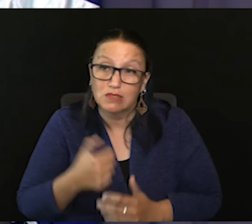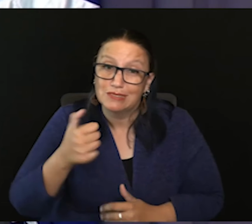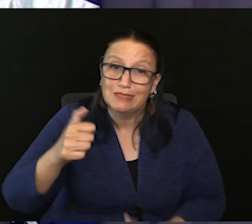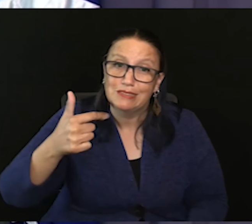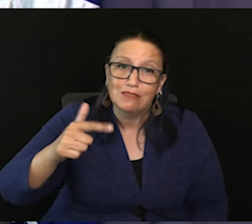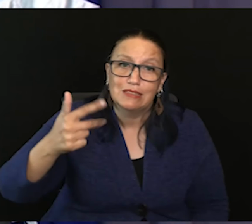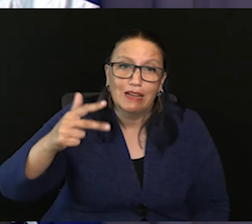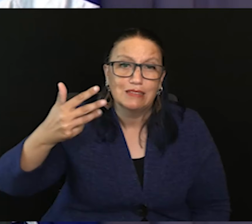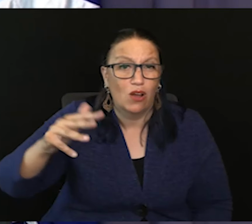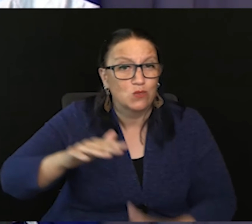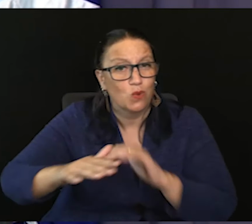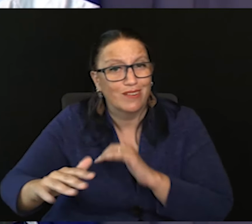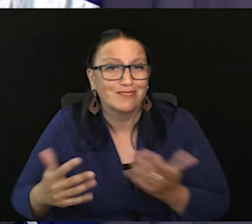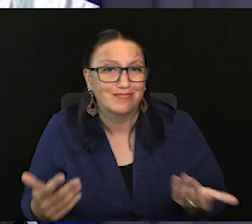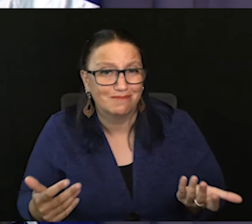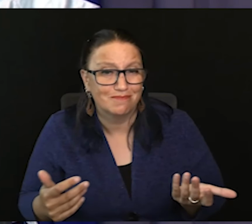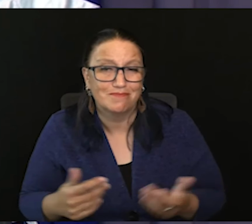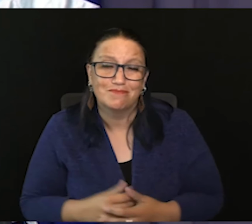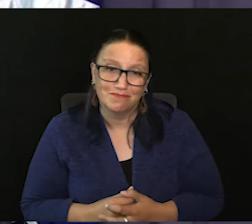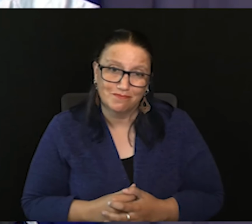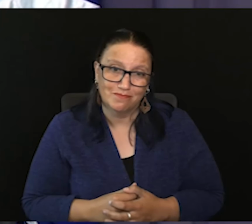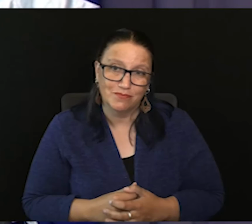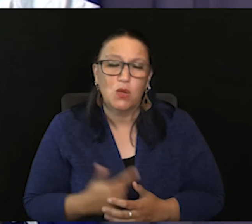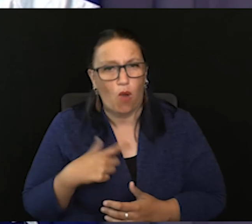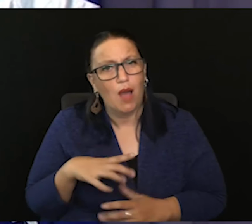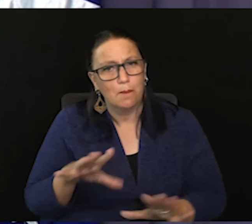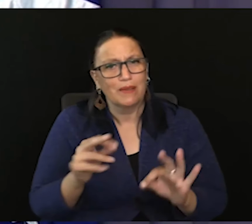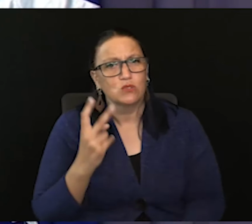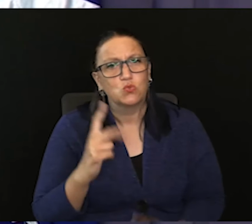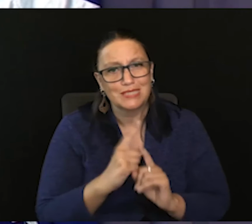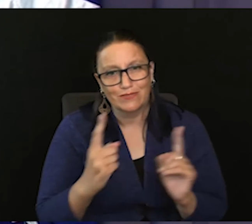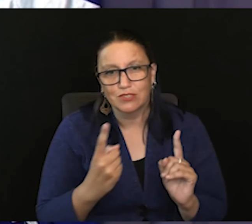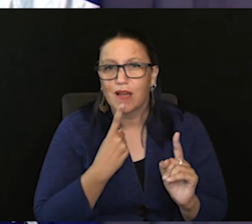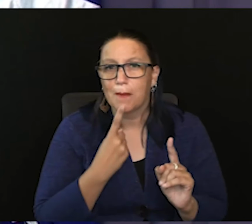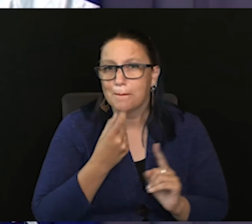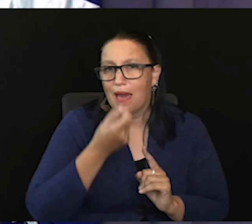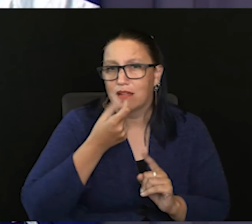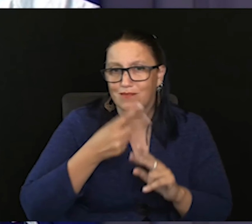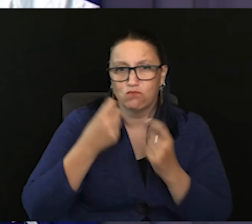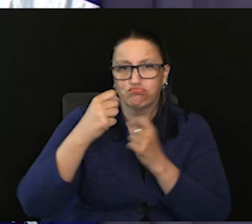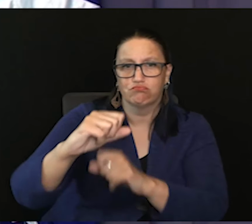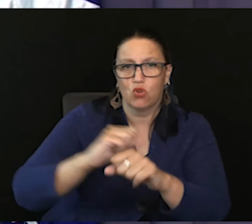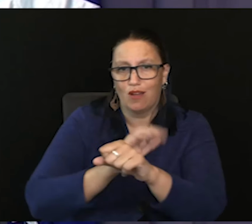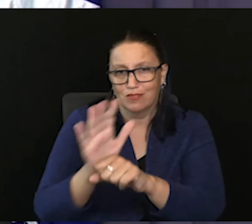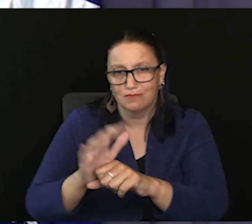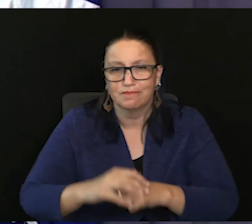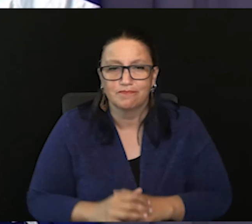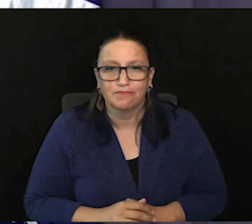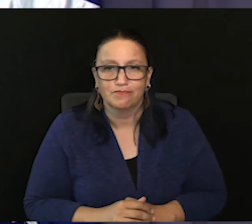even in the last month or so. The second thing is that it's really important to realise that the medicine trials were